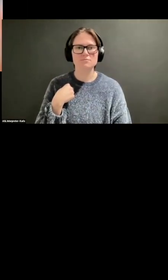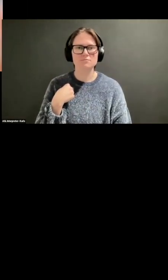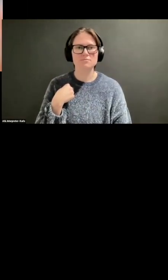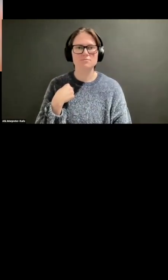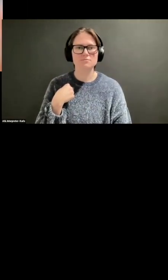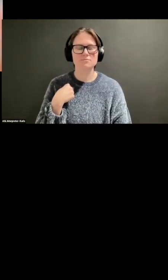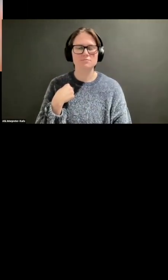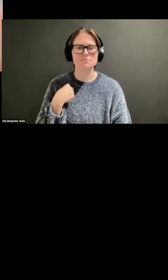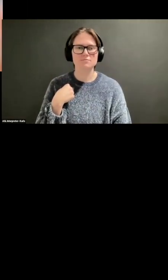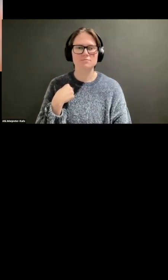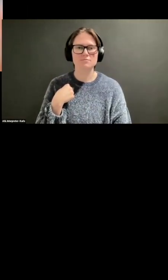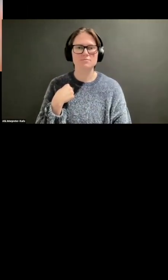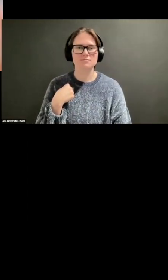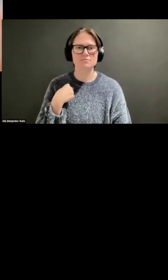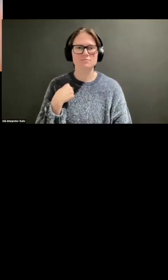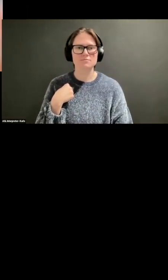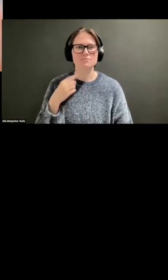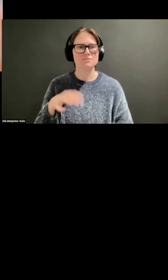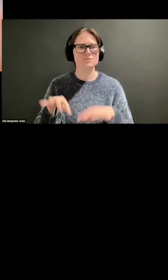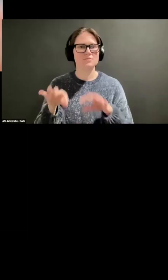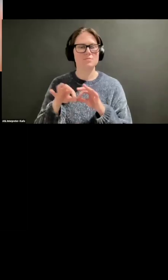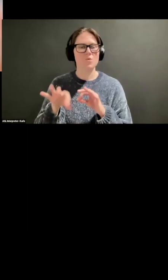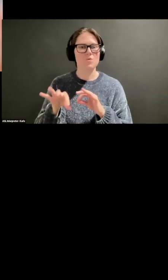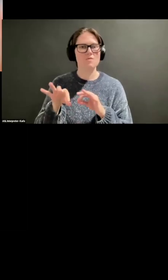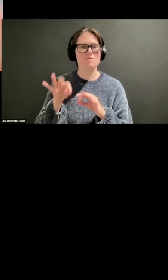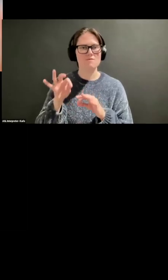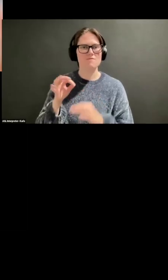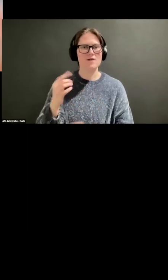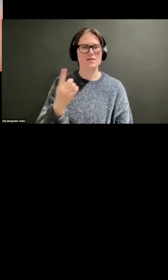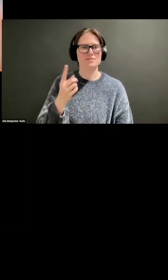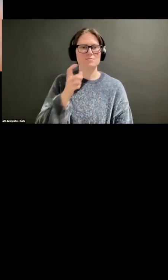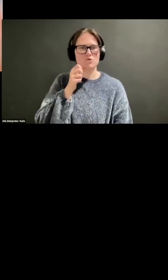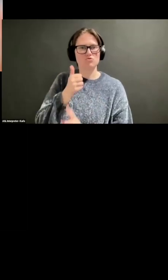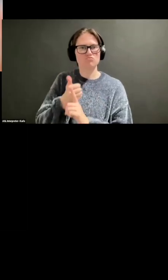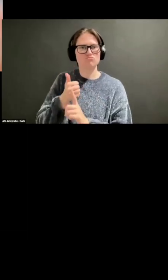had the autonomy to, you know, so to speak, to